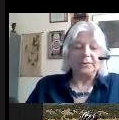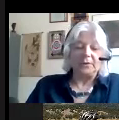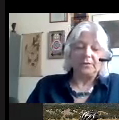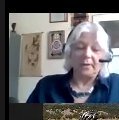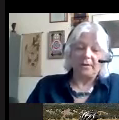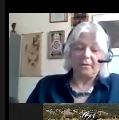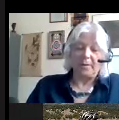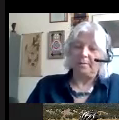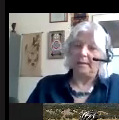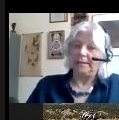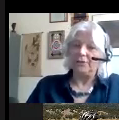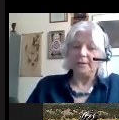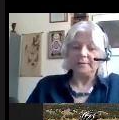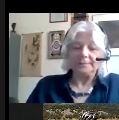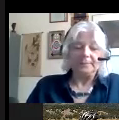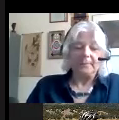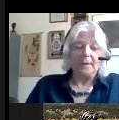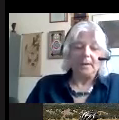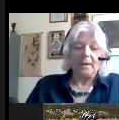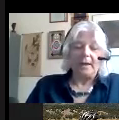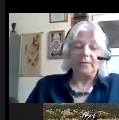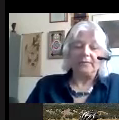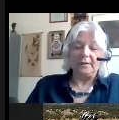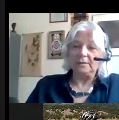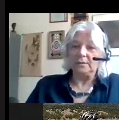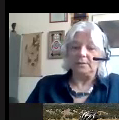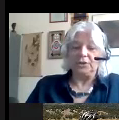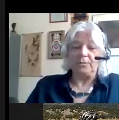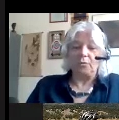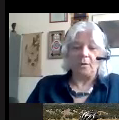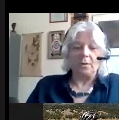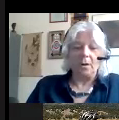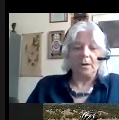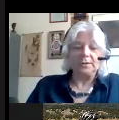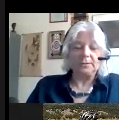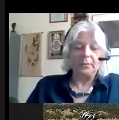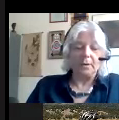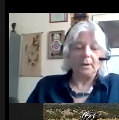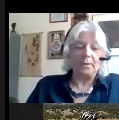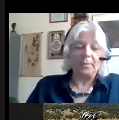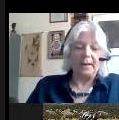This was also the era of public lynching out of this, the Jim Crow laws, where black people were